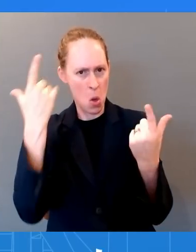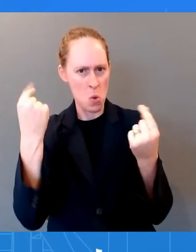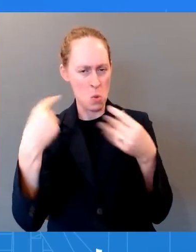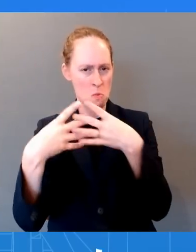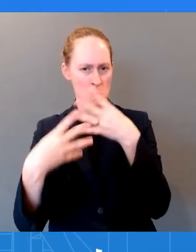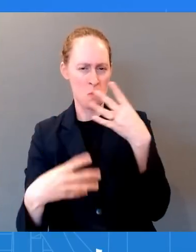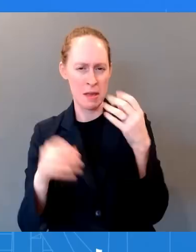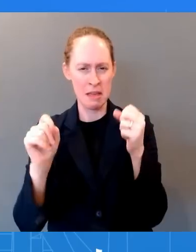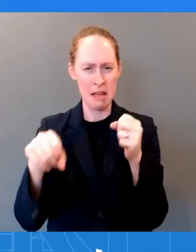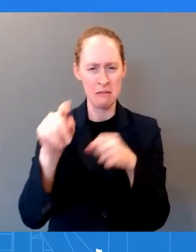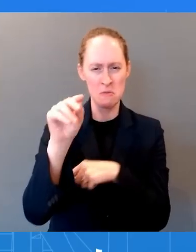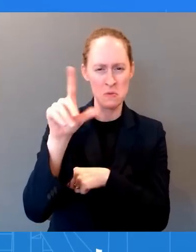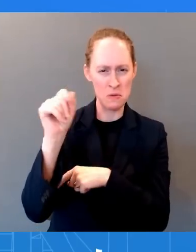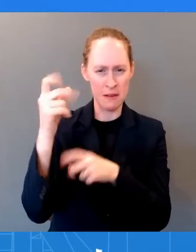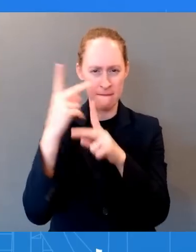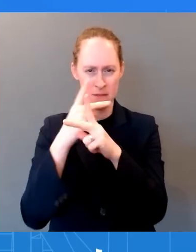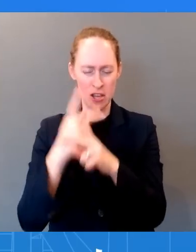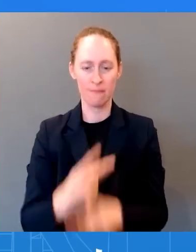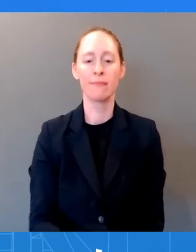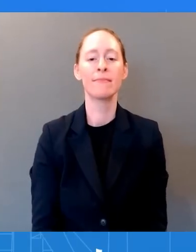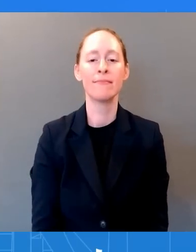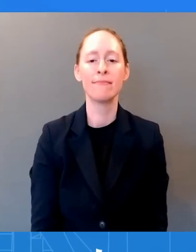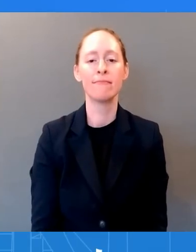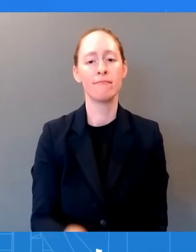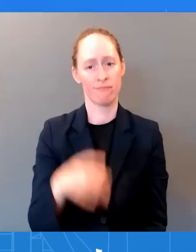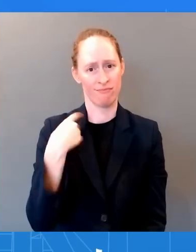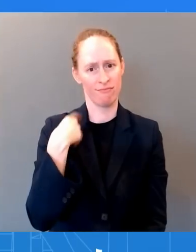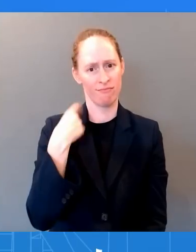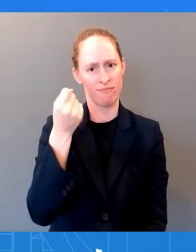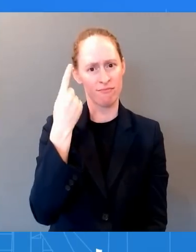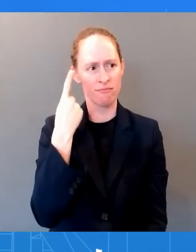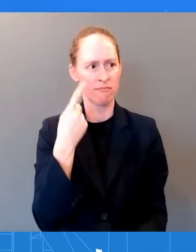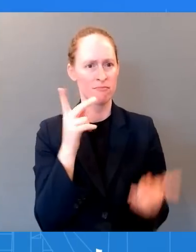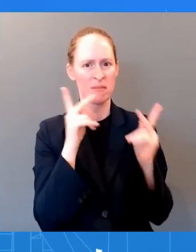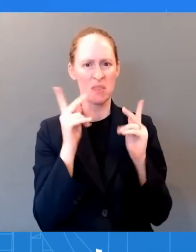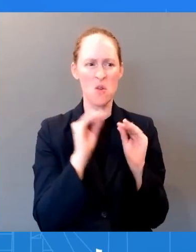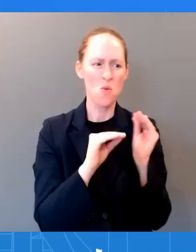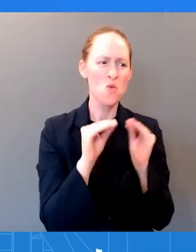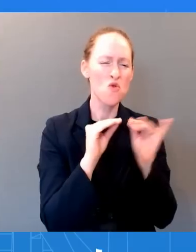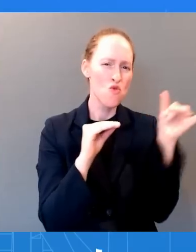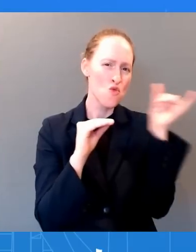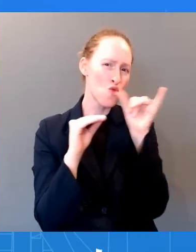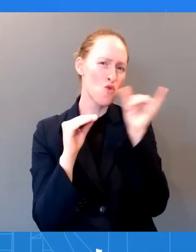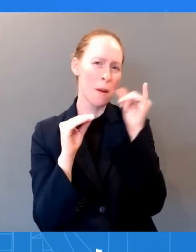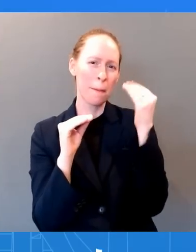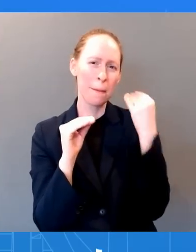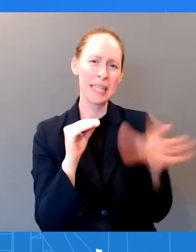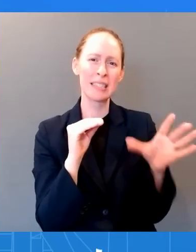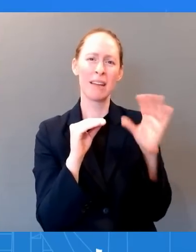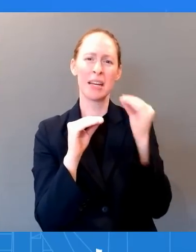the pain of higher costs, higher prices. That's why we have worked so hard to bring down gas prices.